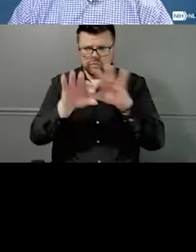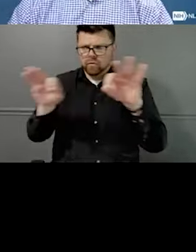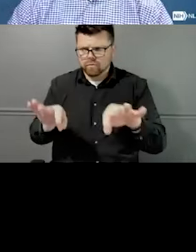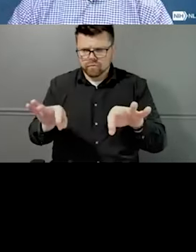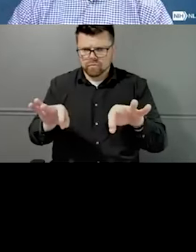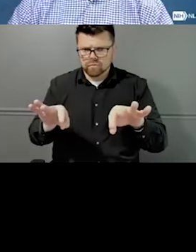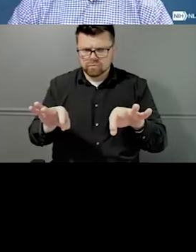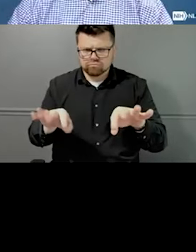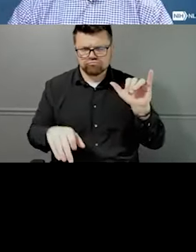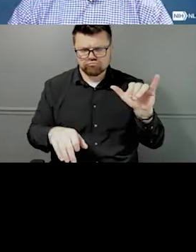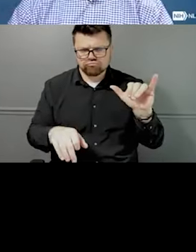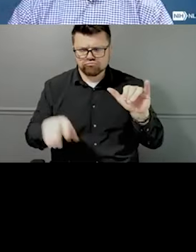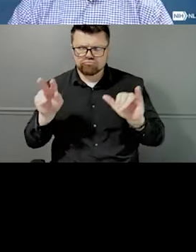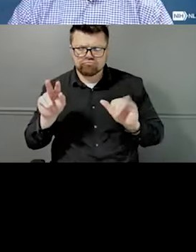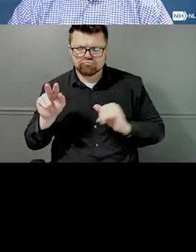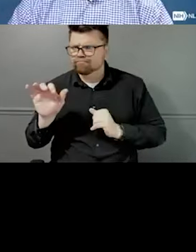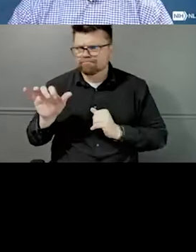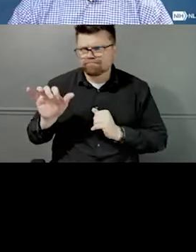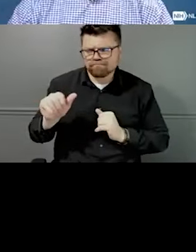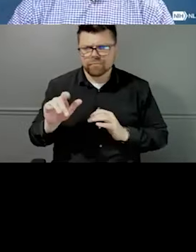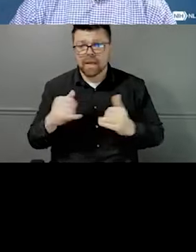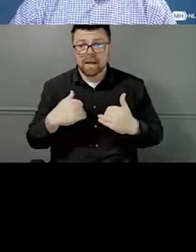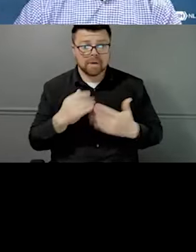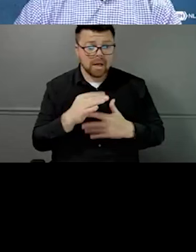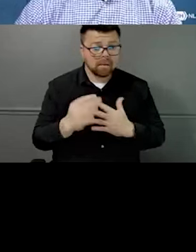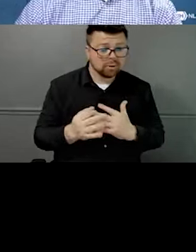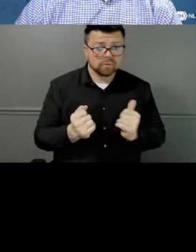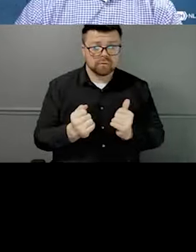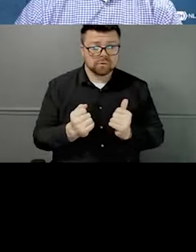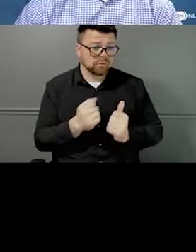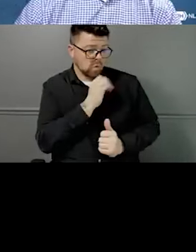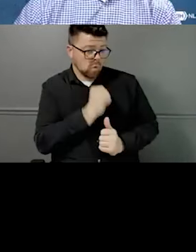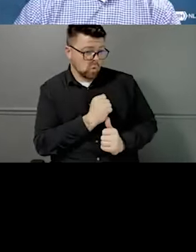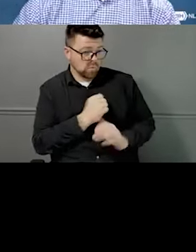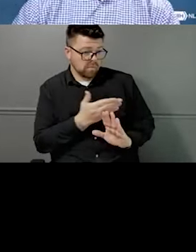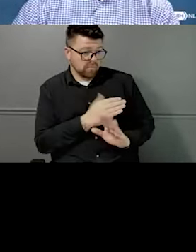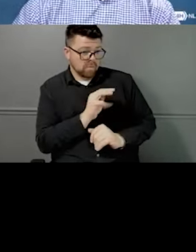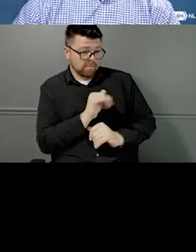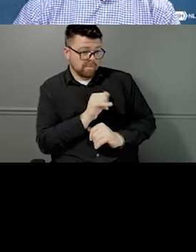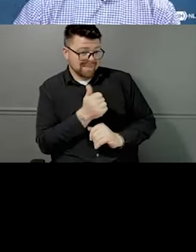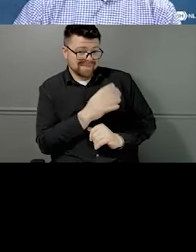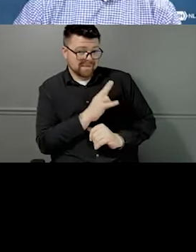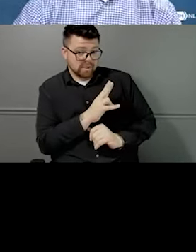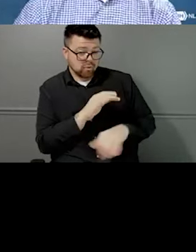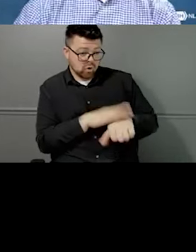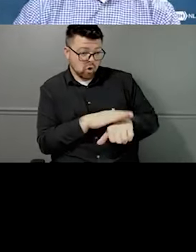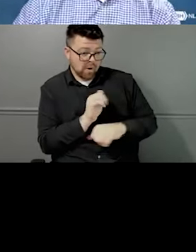you have an option to do the older form, do on or before May 17, or fill out the newer form,